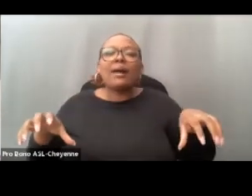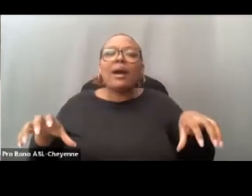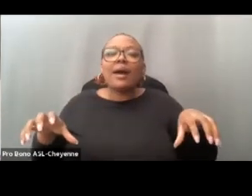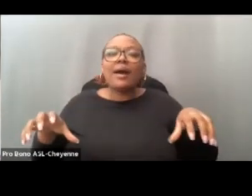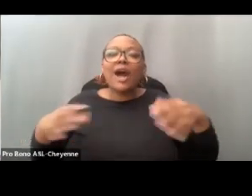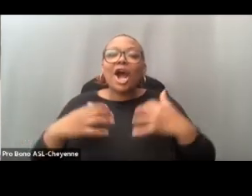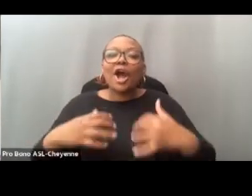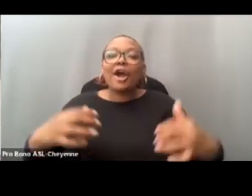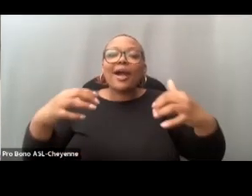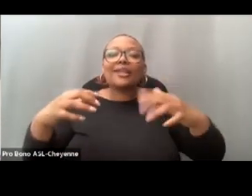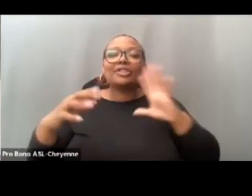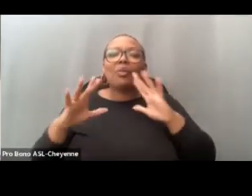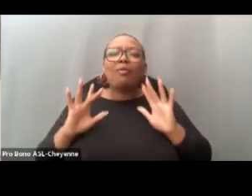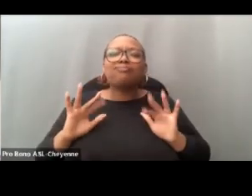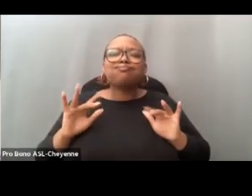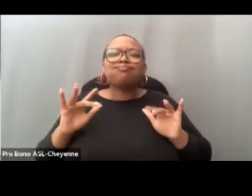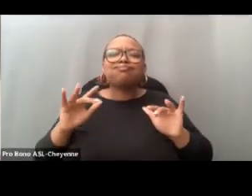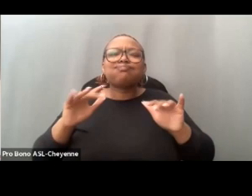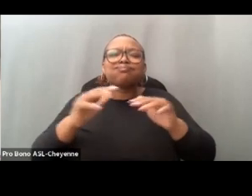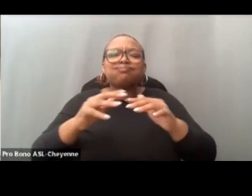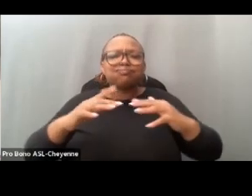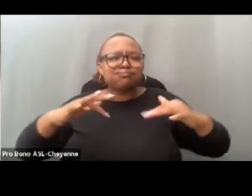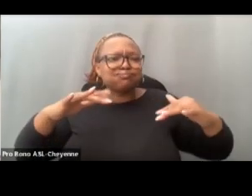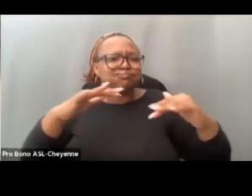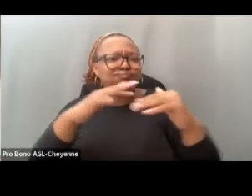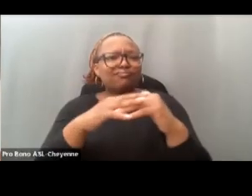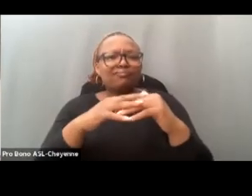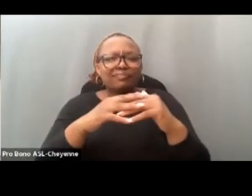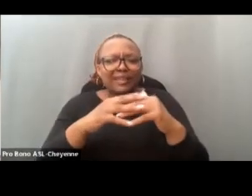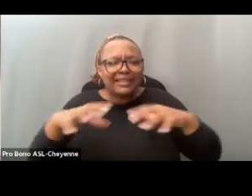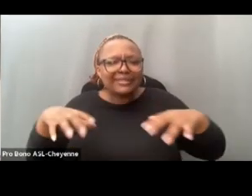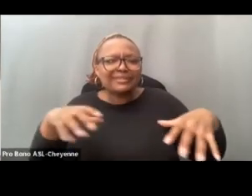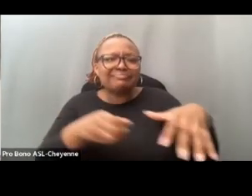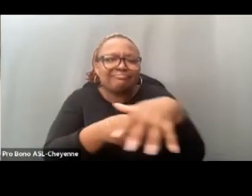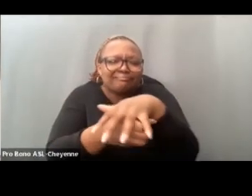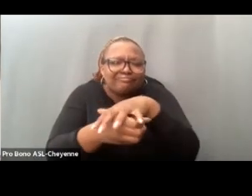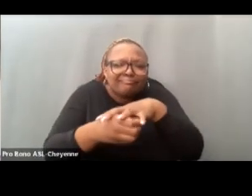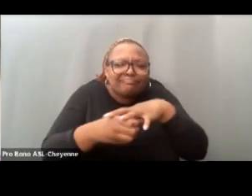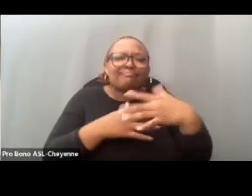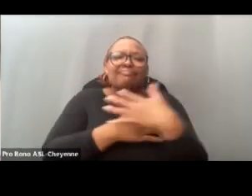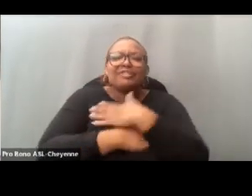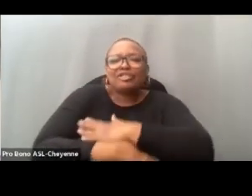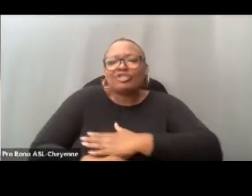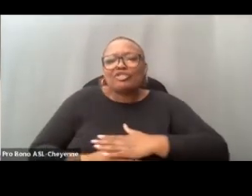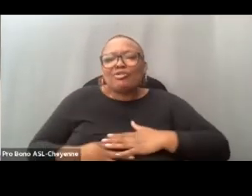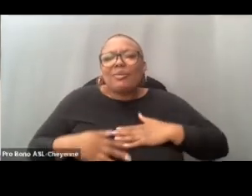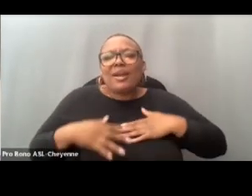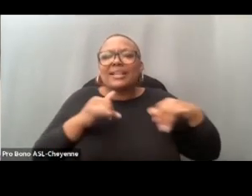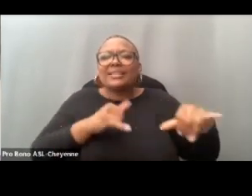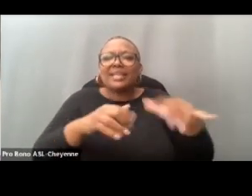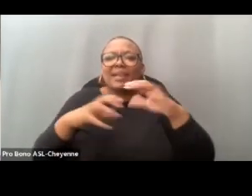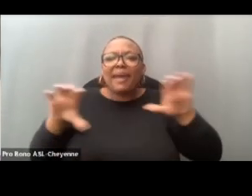who didn't trust each other in the same space, enjoying the same activity, remembering,